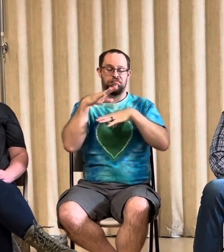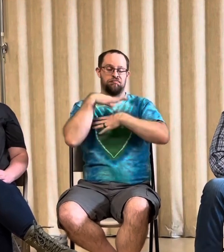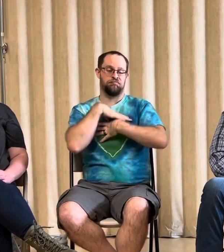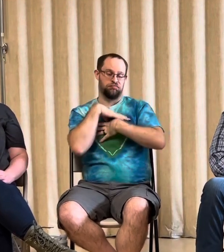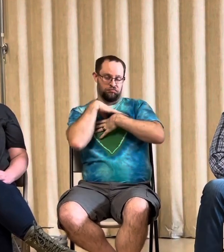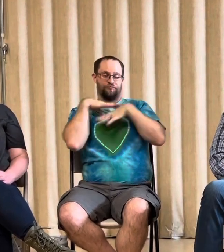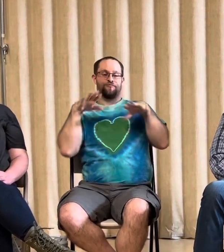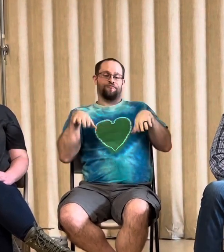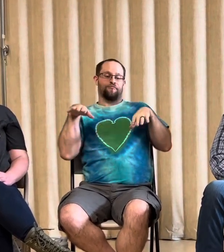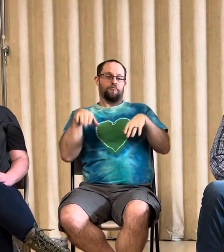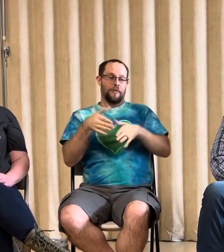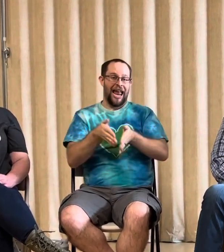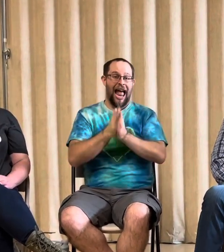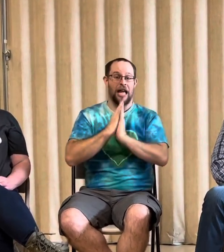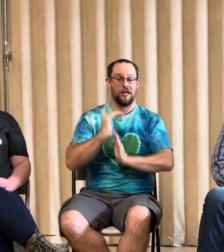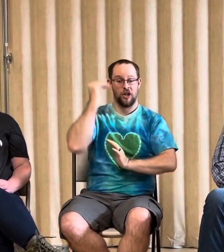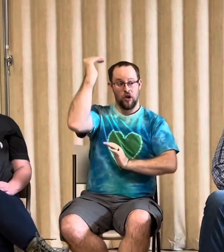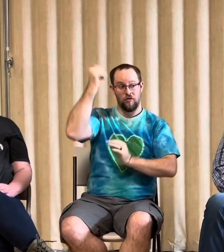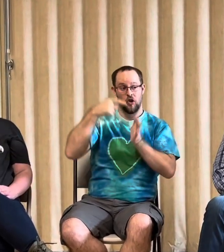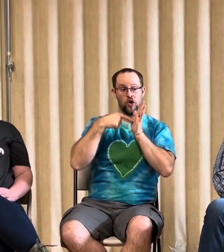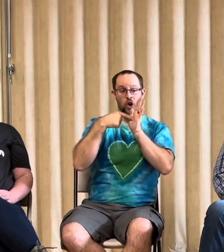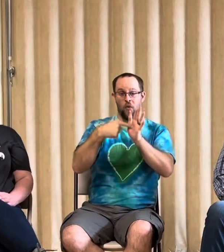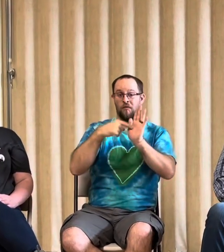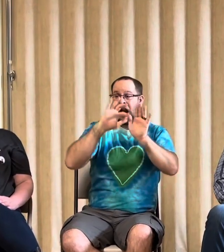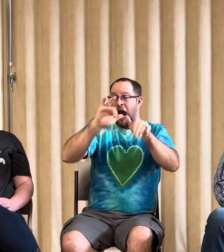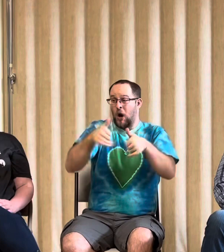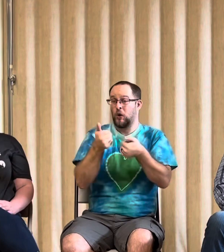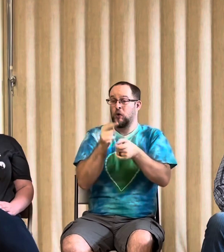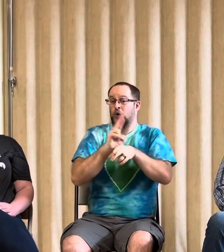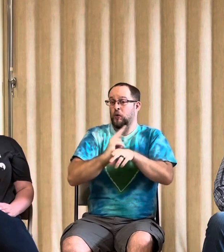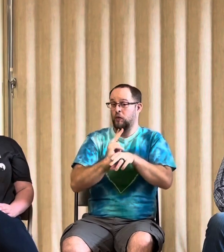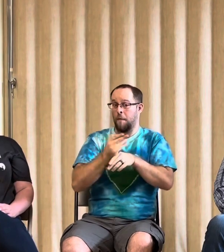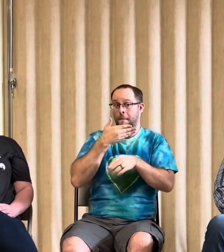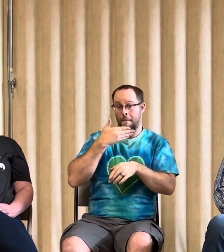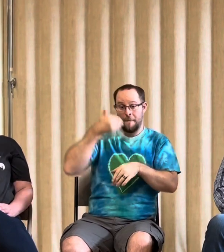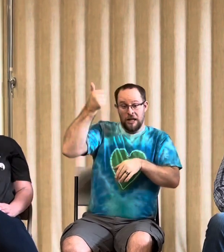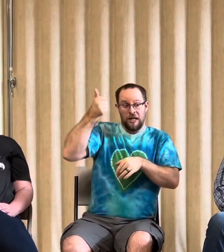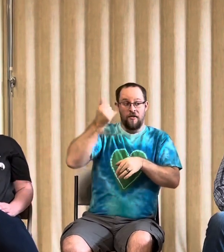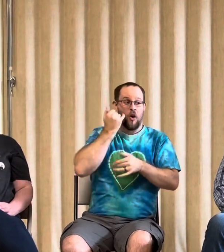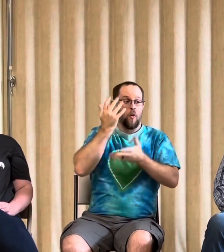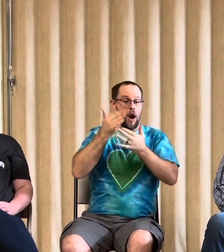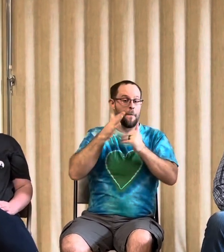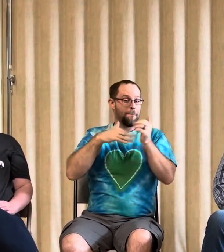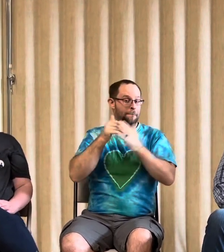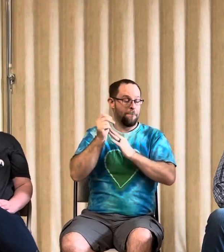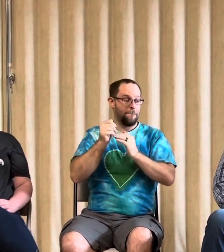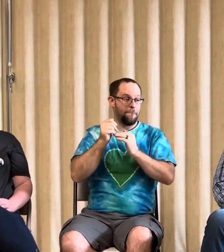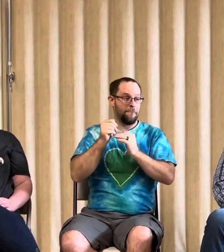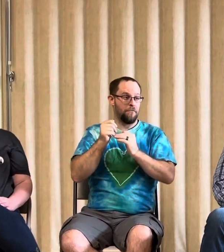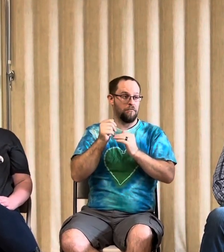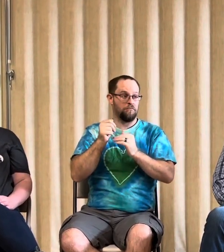You have to ask an adult to show you how to use the tools the best. If you want to build a birdhouse where some birds can build their nest...